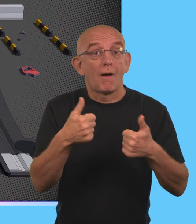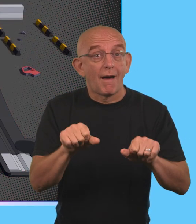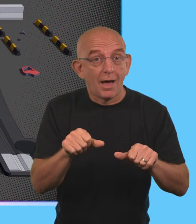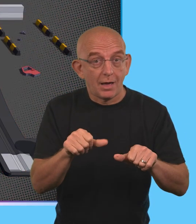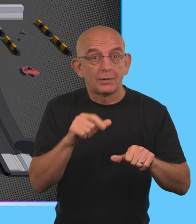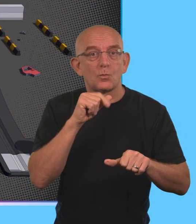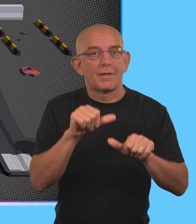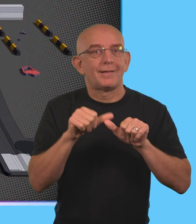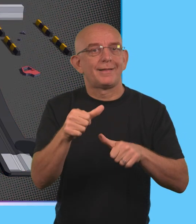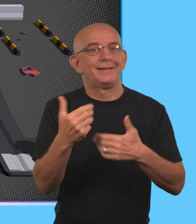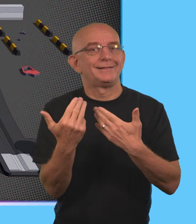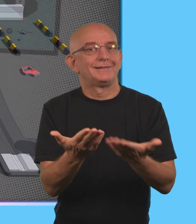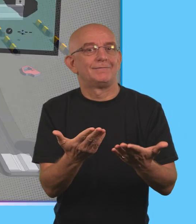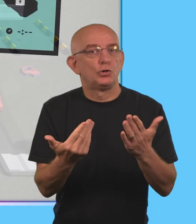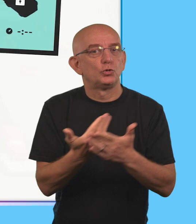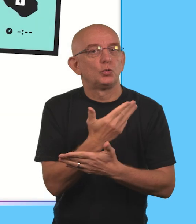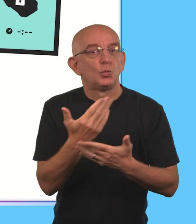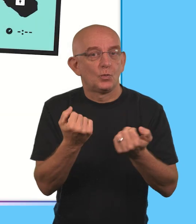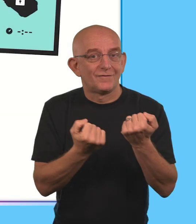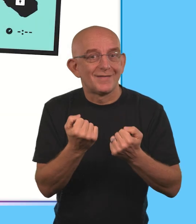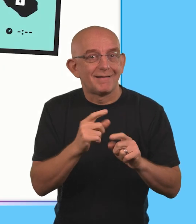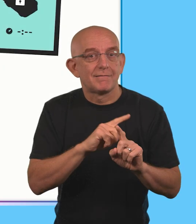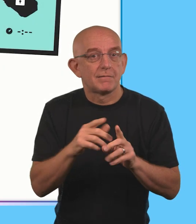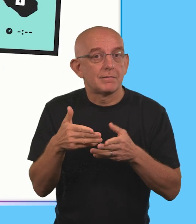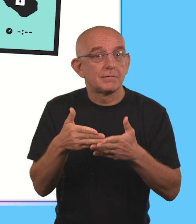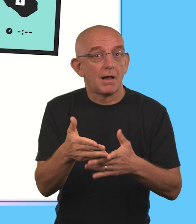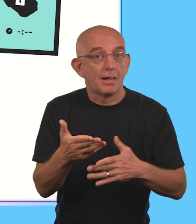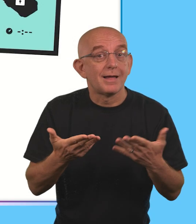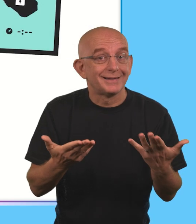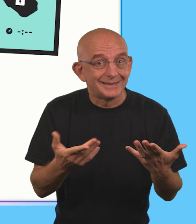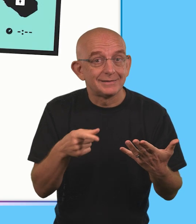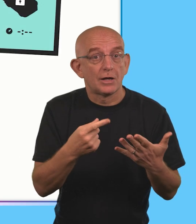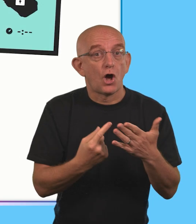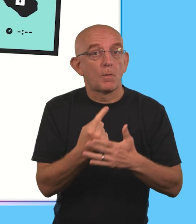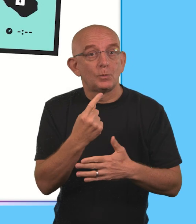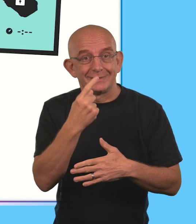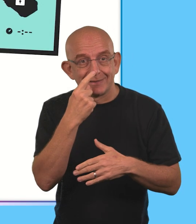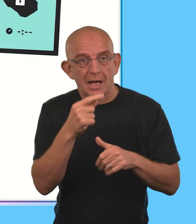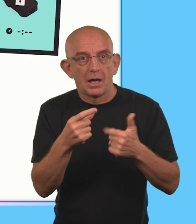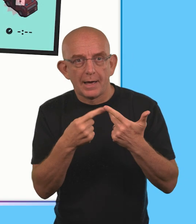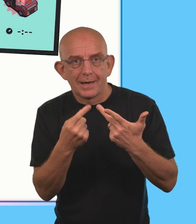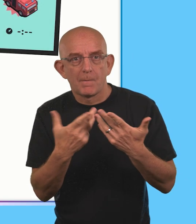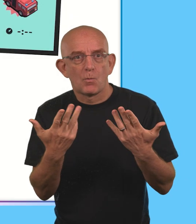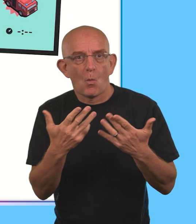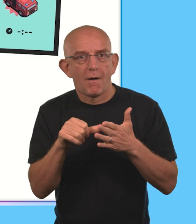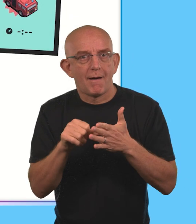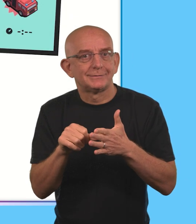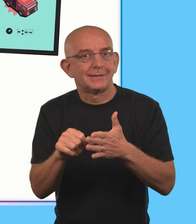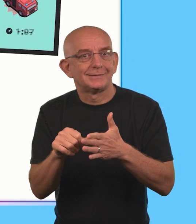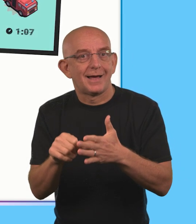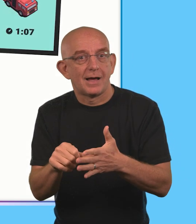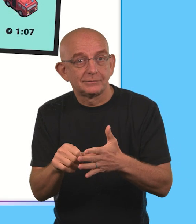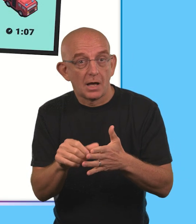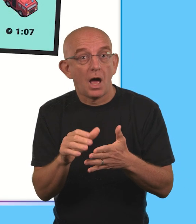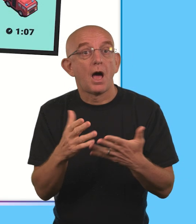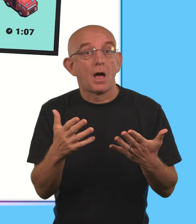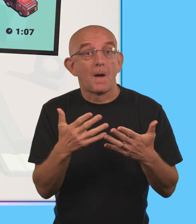As you complete each challenge, you'll be rewarded with new vehicles, as well as the opportunity to compete at a harder difficulty.